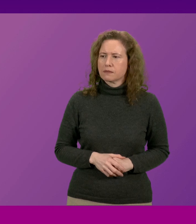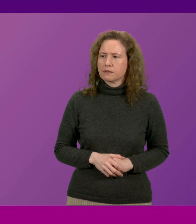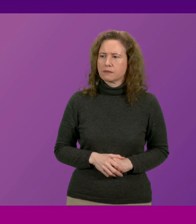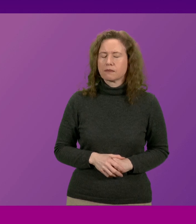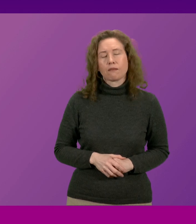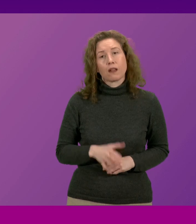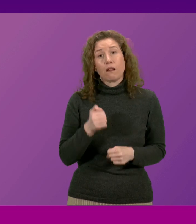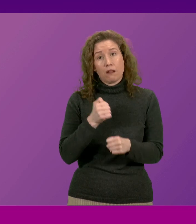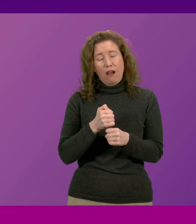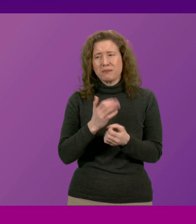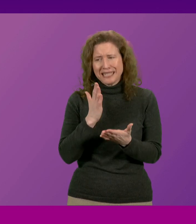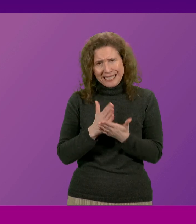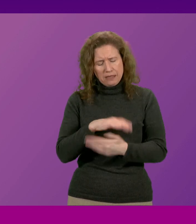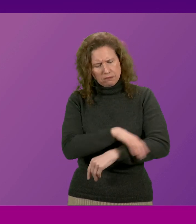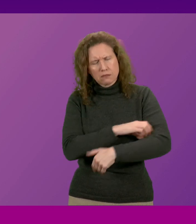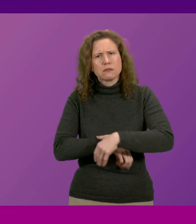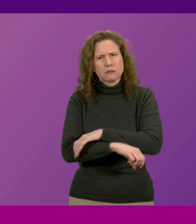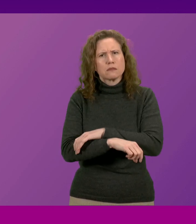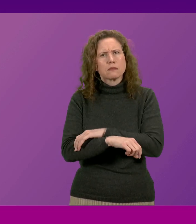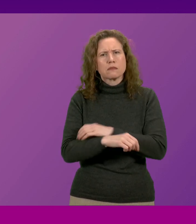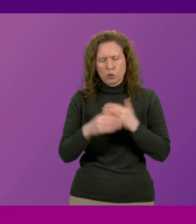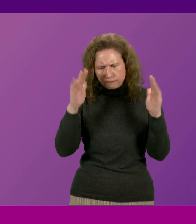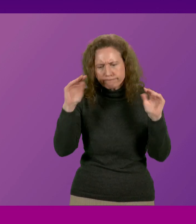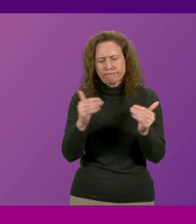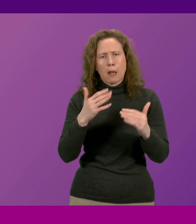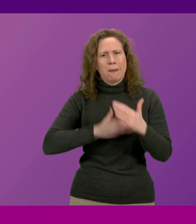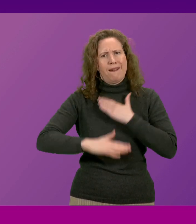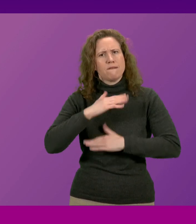The Government is taking action to address behaviour in our schools. It is doing so as part